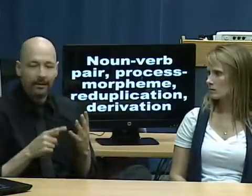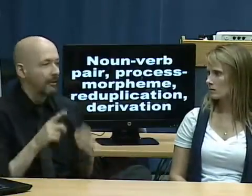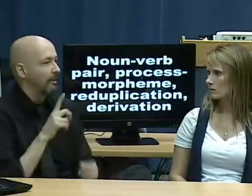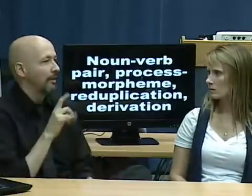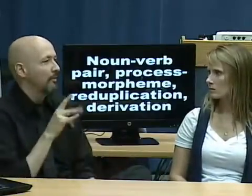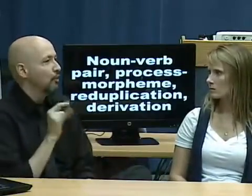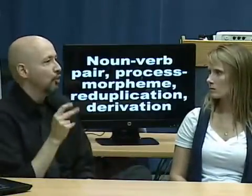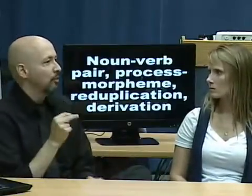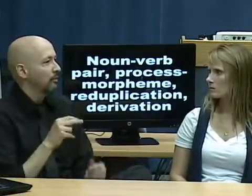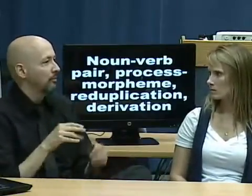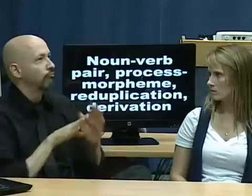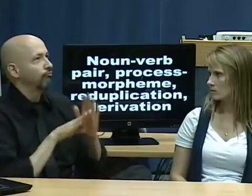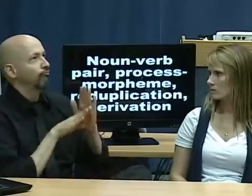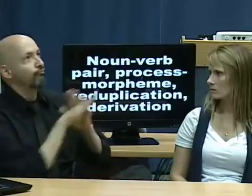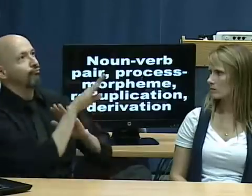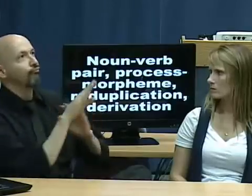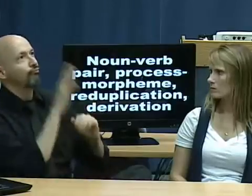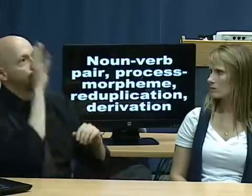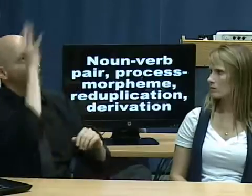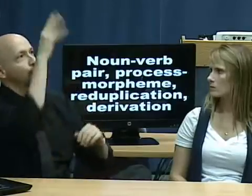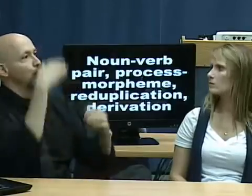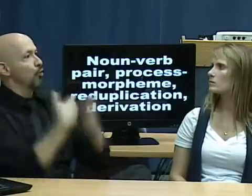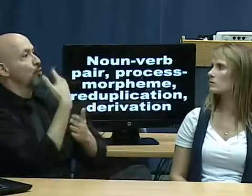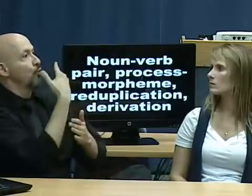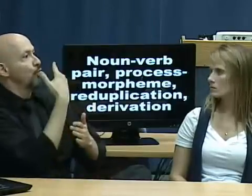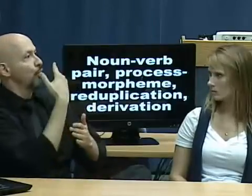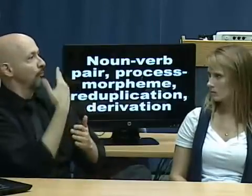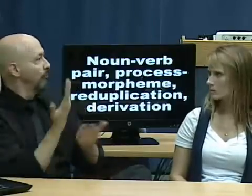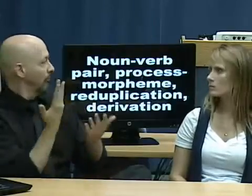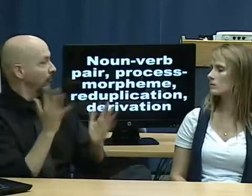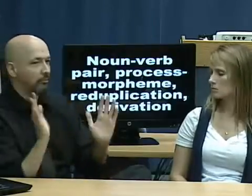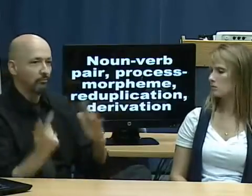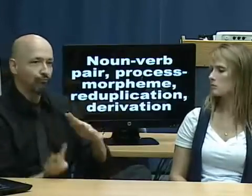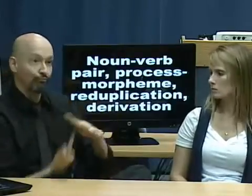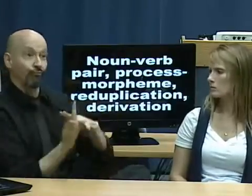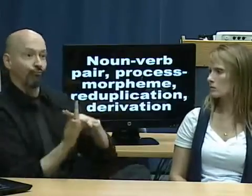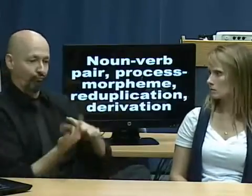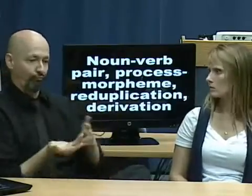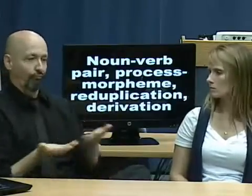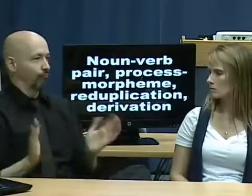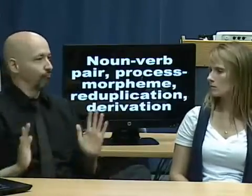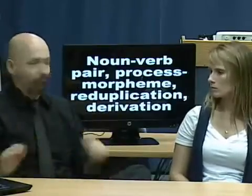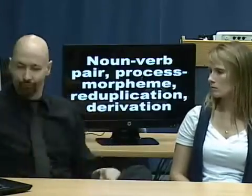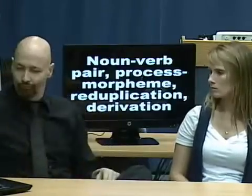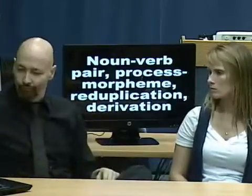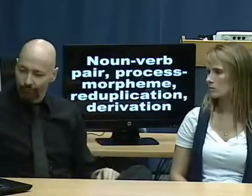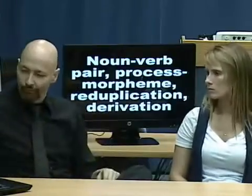4) DERIVATION. To develop, invent, something new. It just shows up.